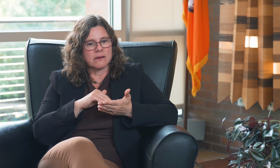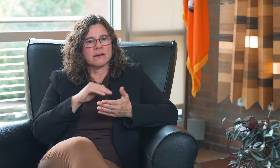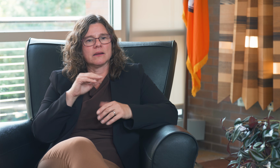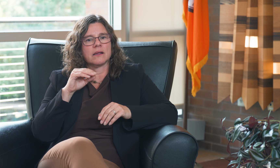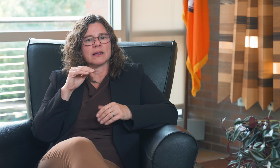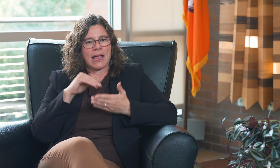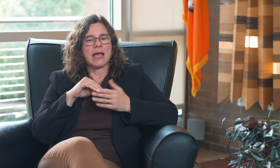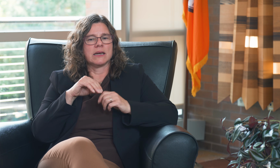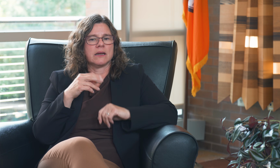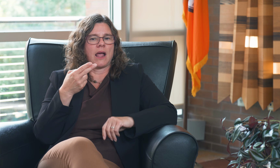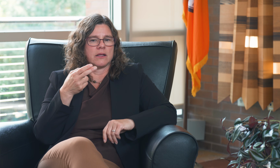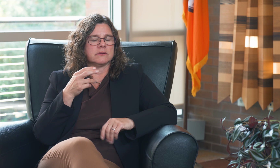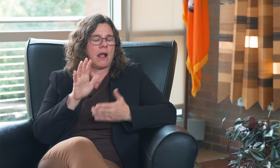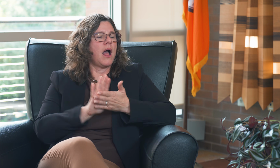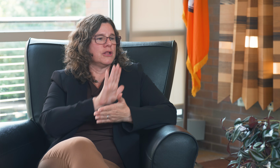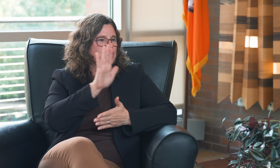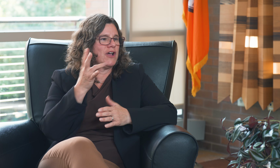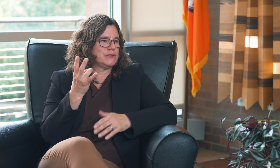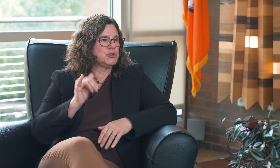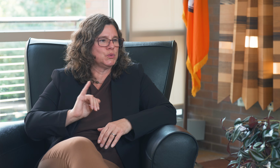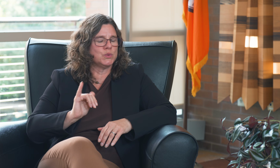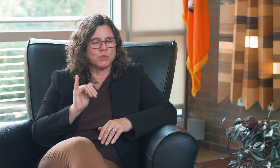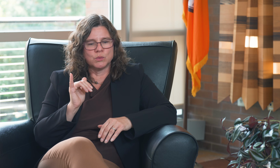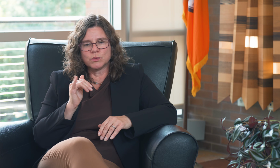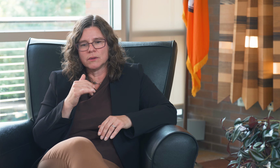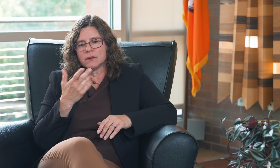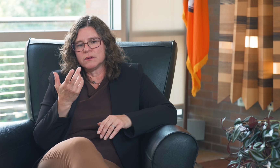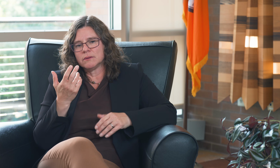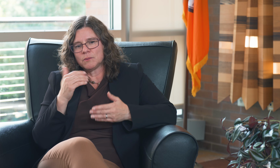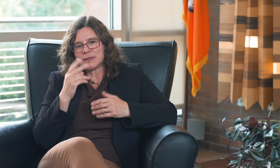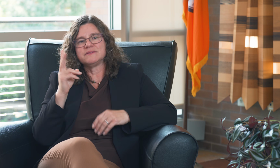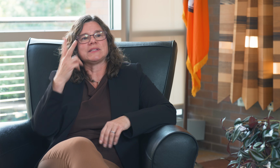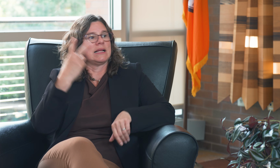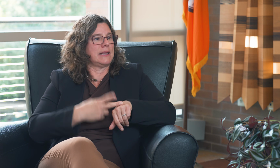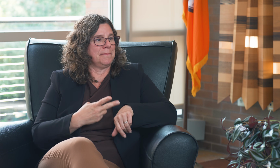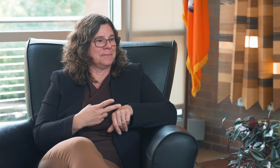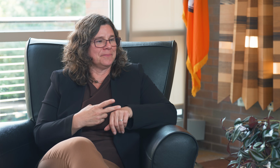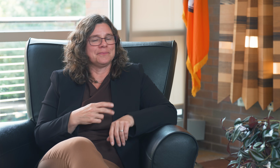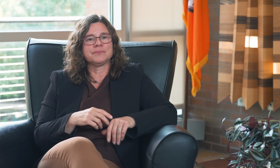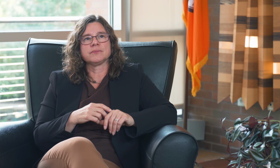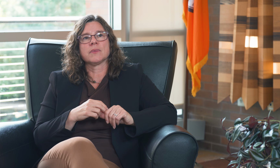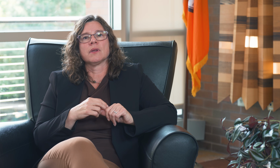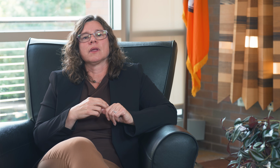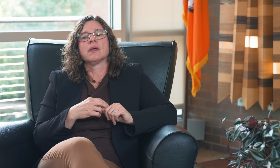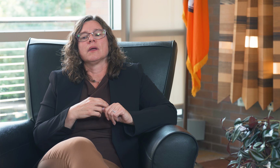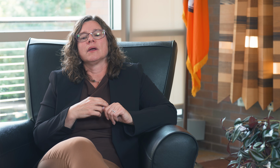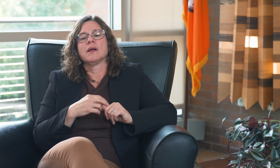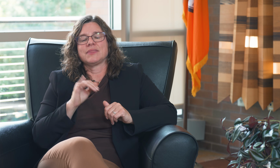And then again, I was competing in Deaflympics as a college freshman. That was my second time.